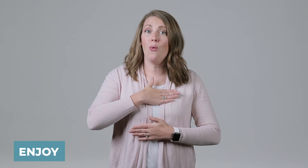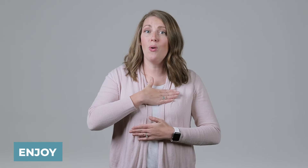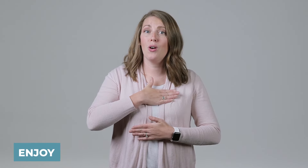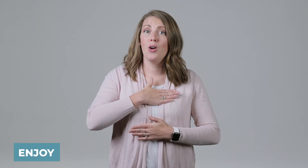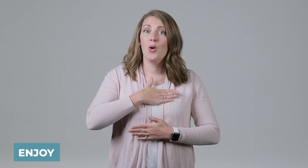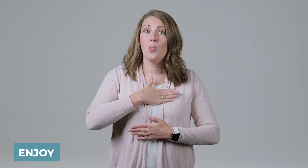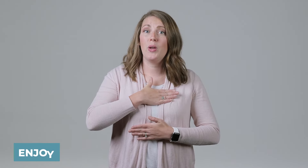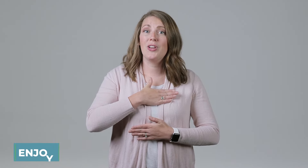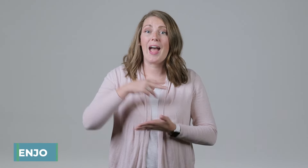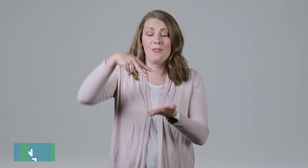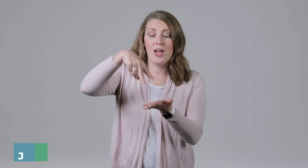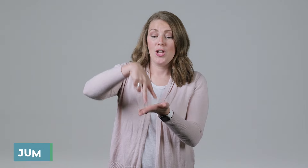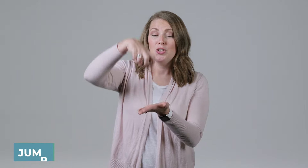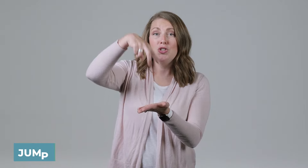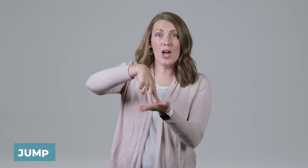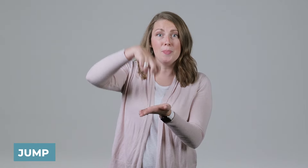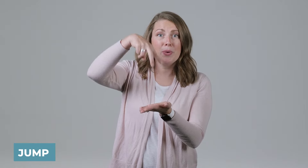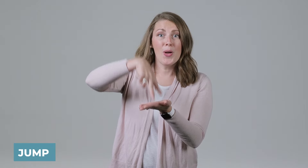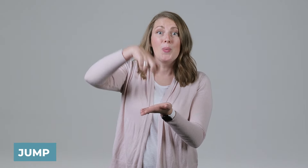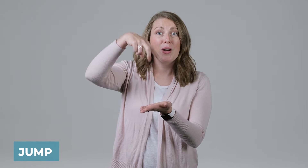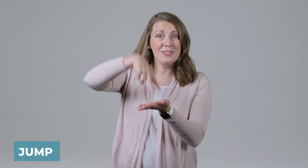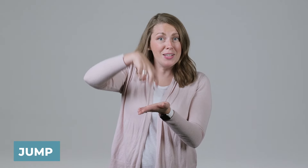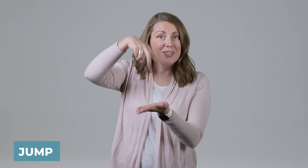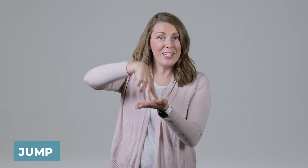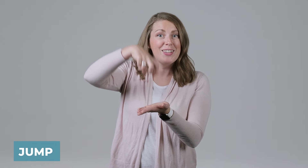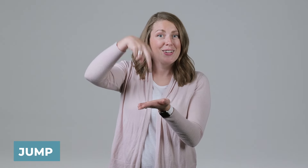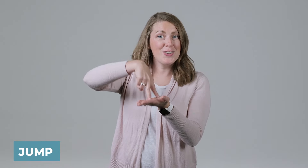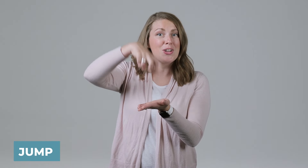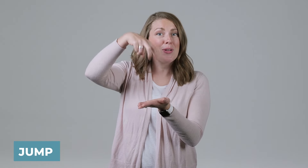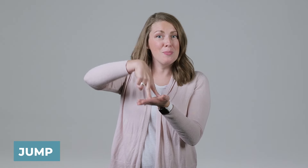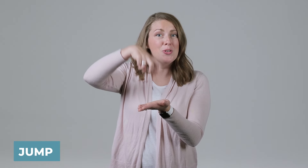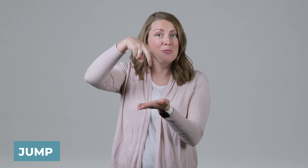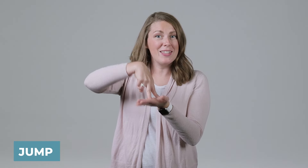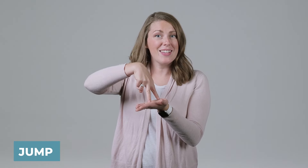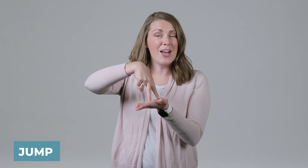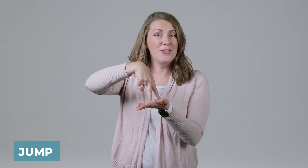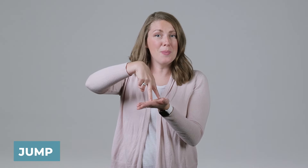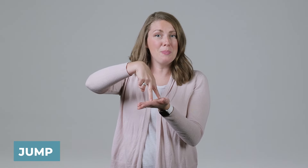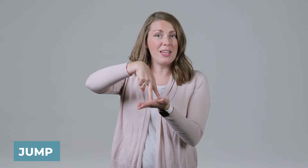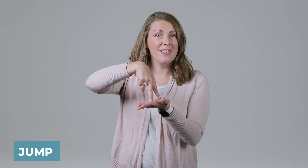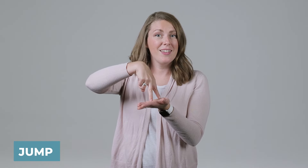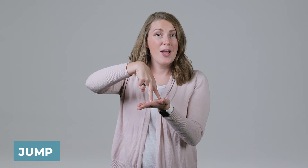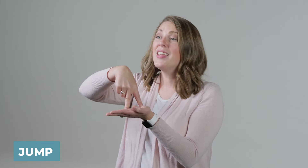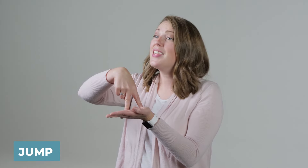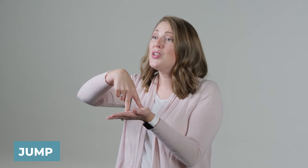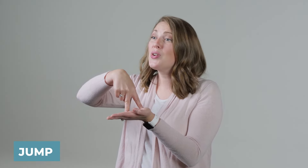or we could have jump where literally you're showing the movement of jumping. Then you could